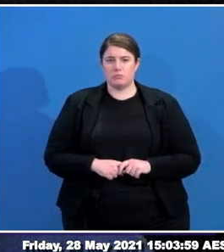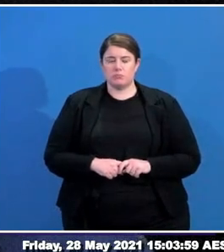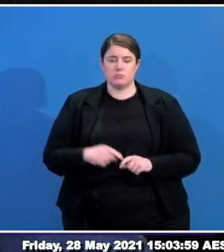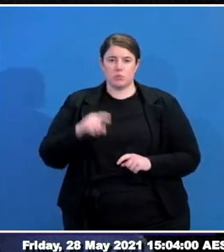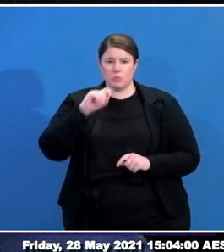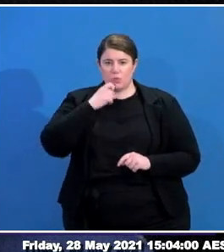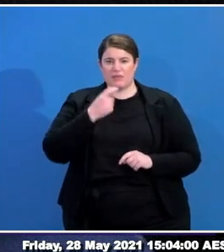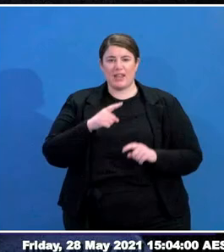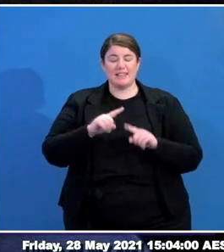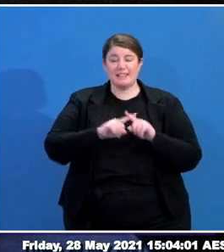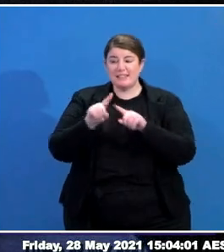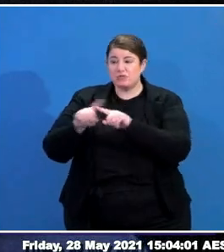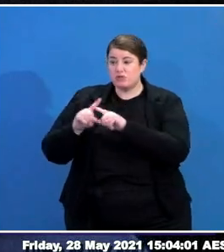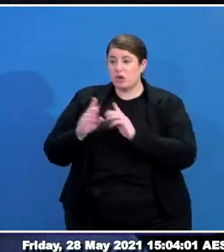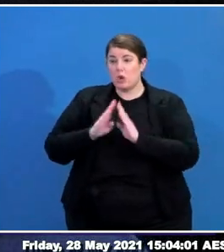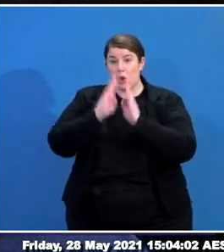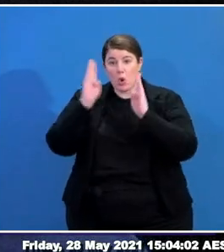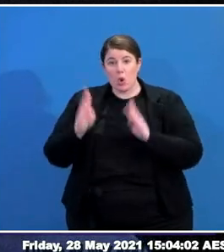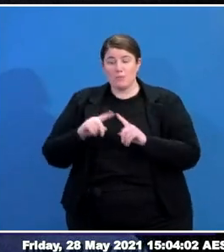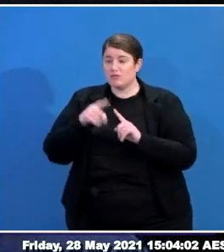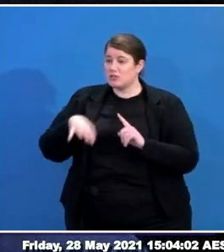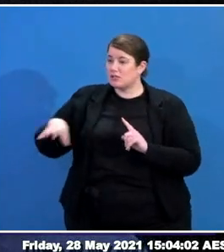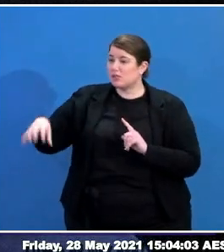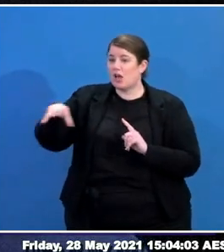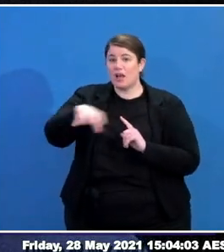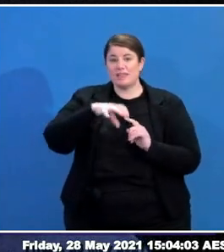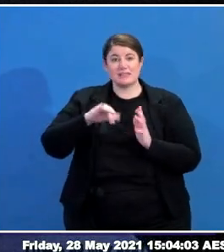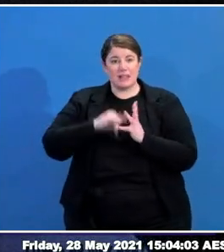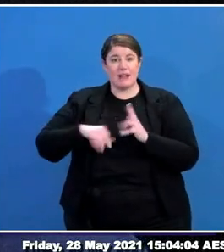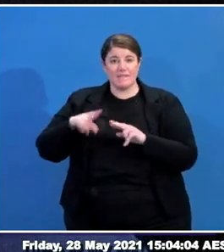and the range of homes that Sunnyfield manages, and they would have made the